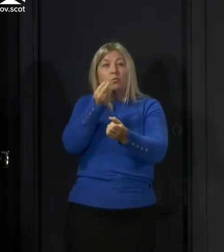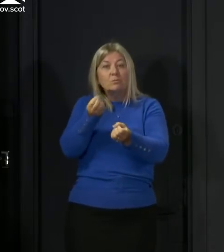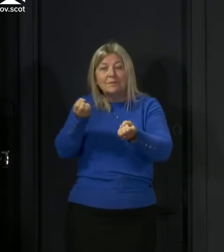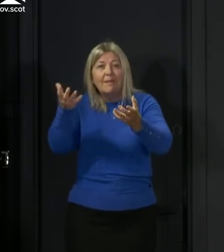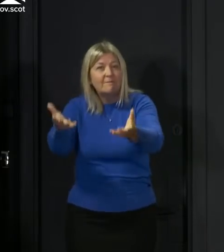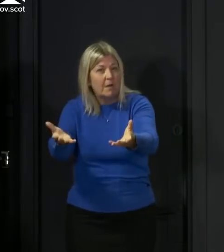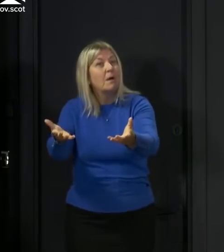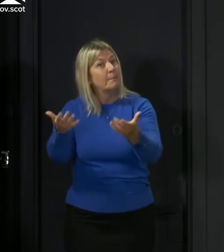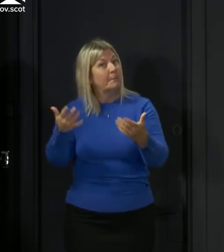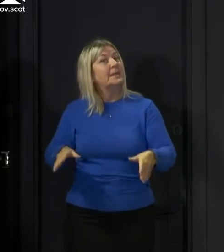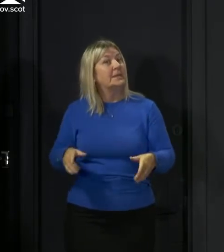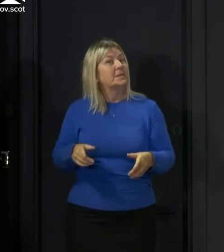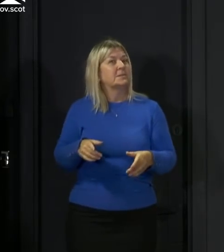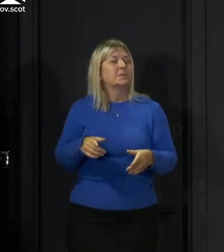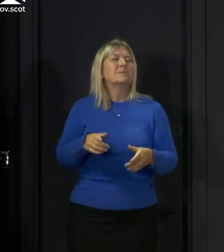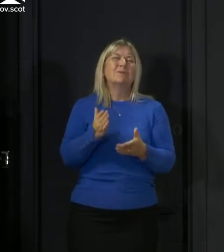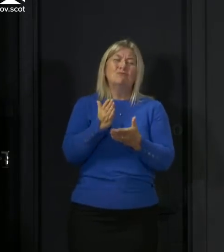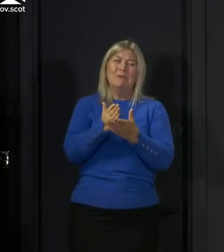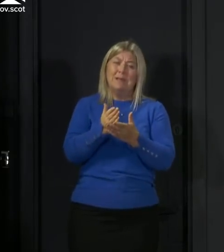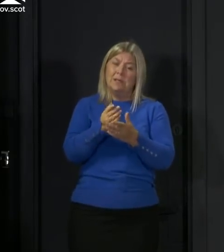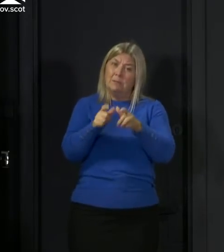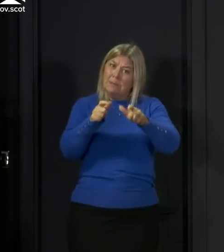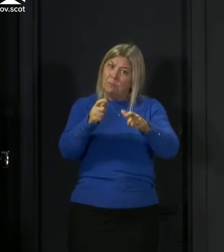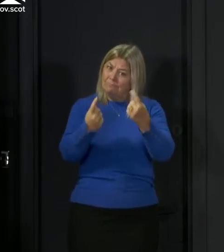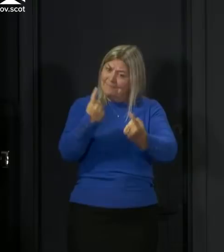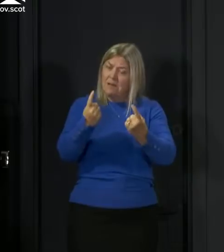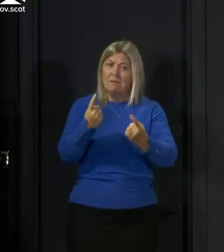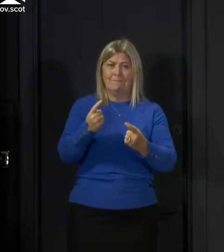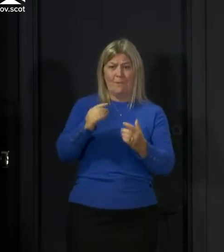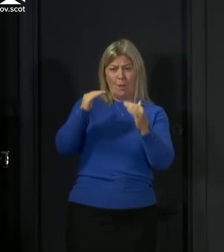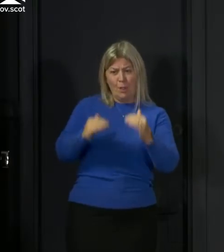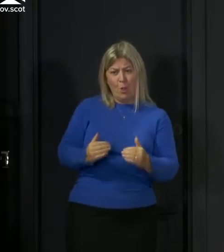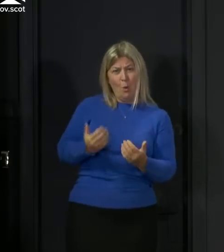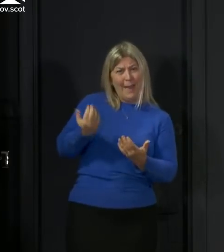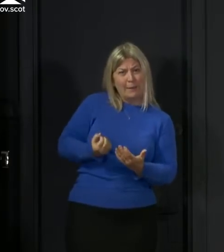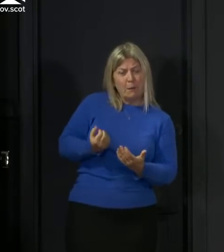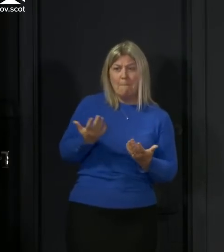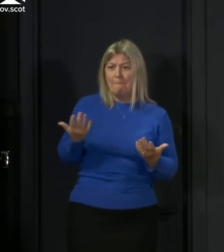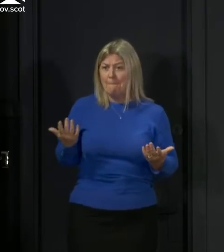ask for people on low incomes, people who might be less able to work from home, and